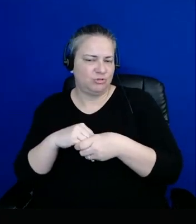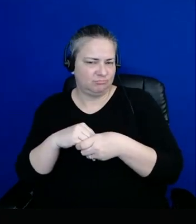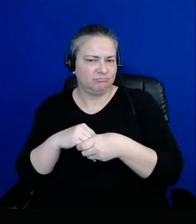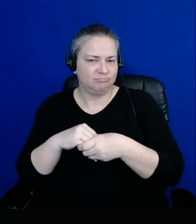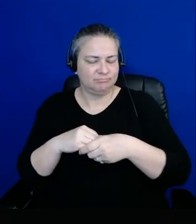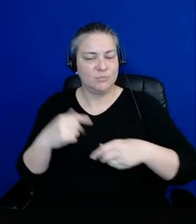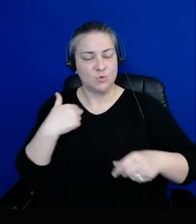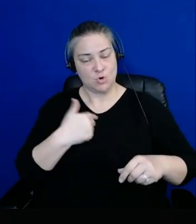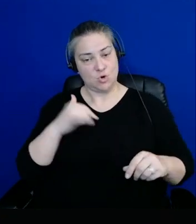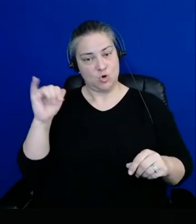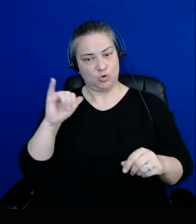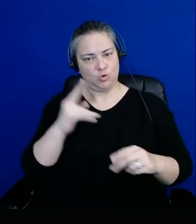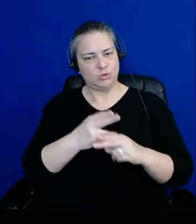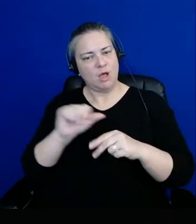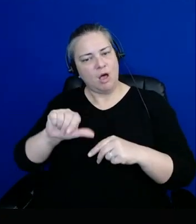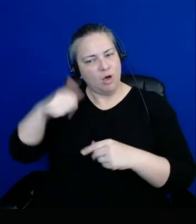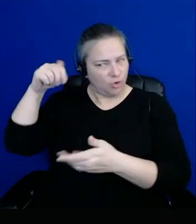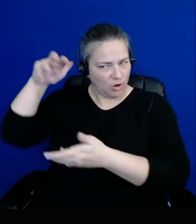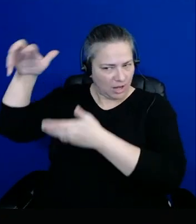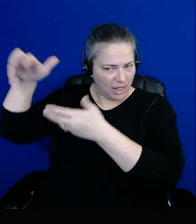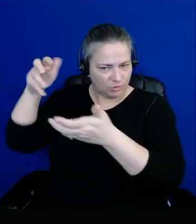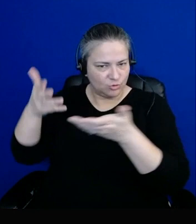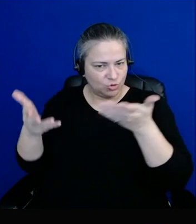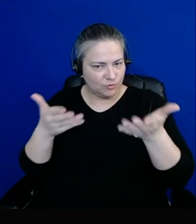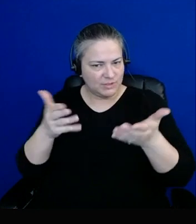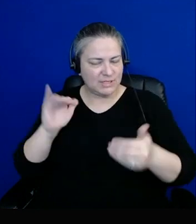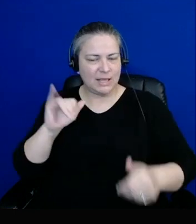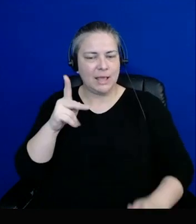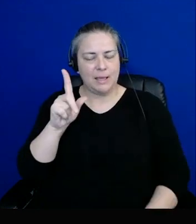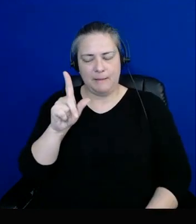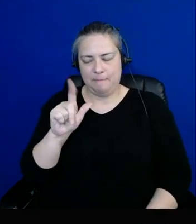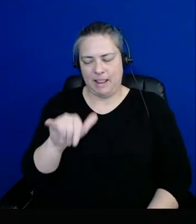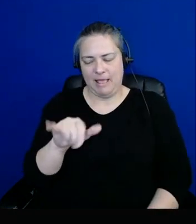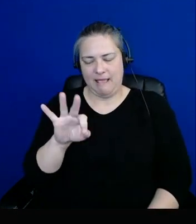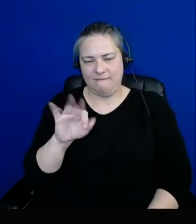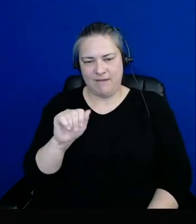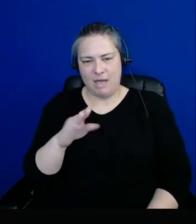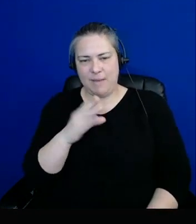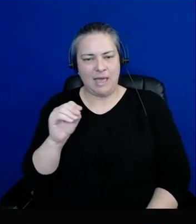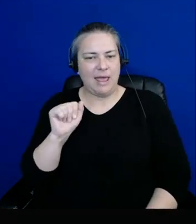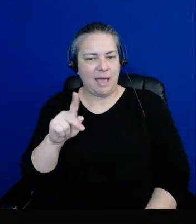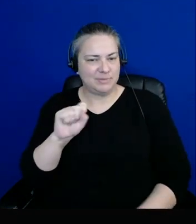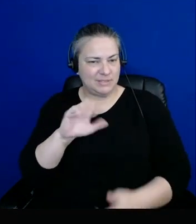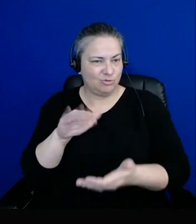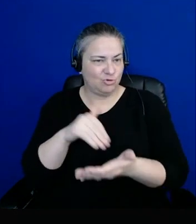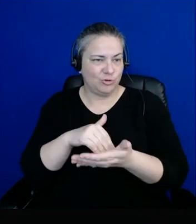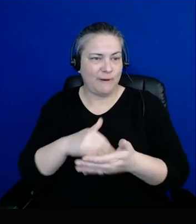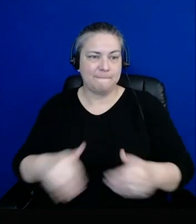We also use other cloud oriented services, such as PlayFab and AppCenter.